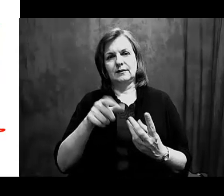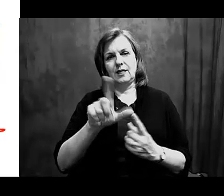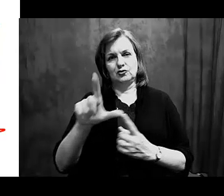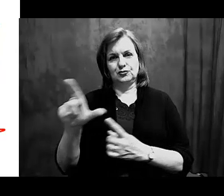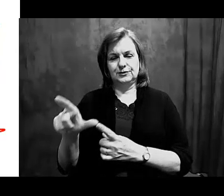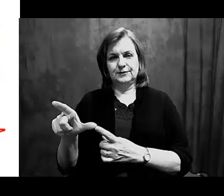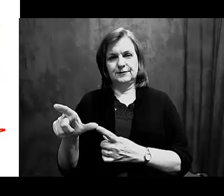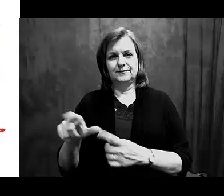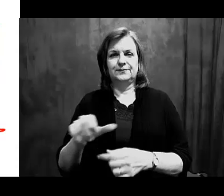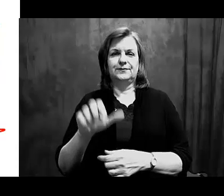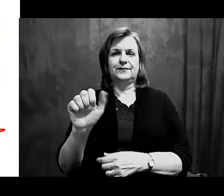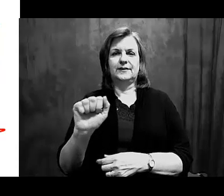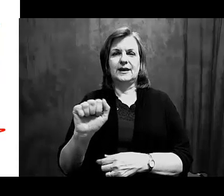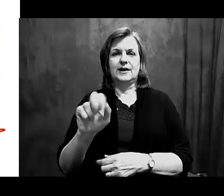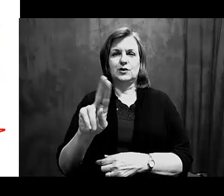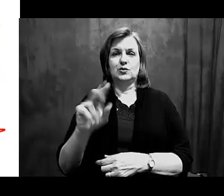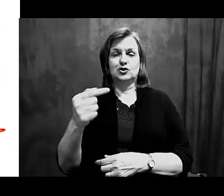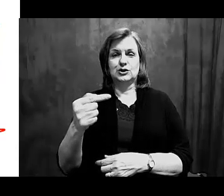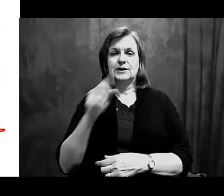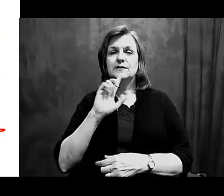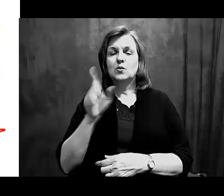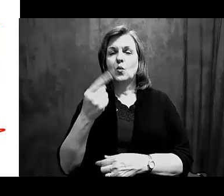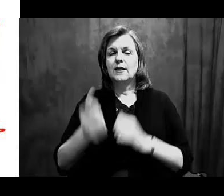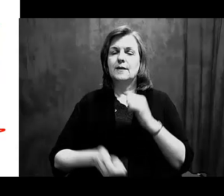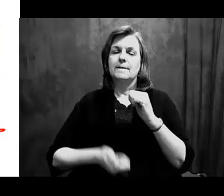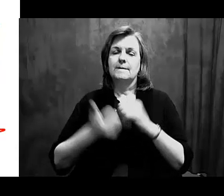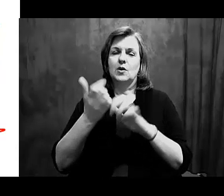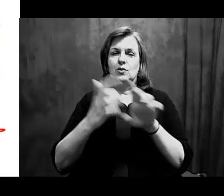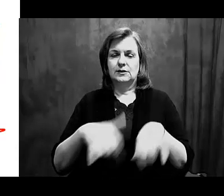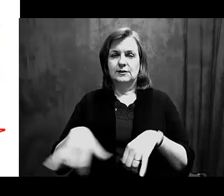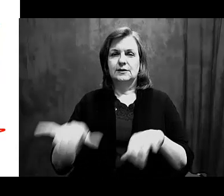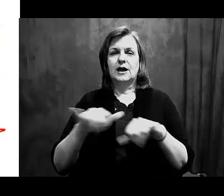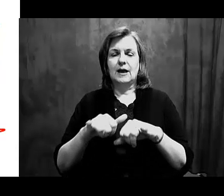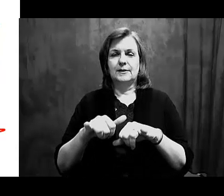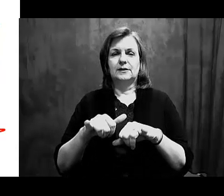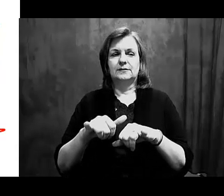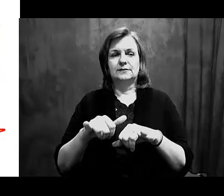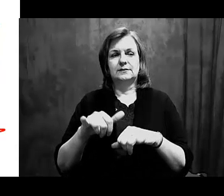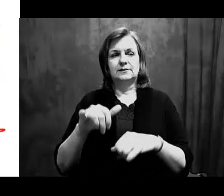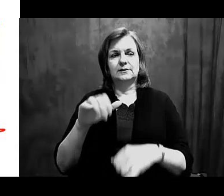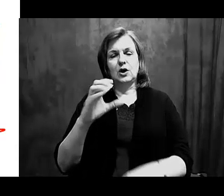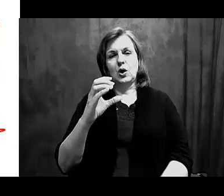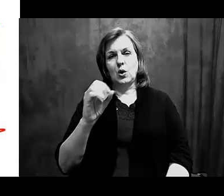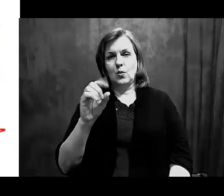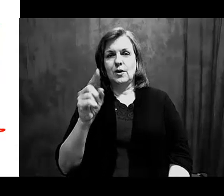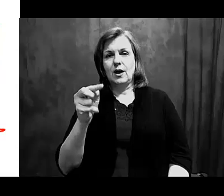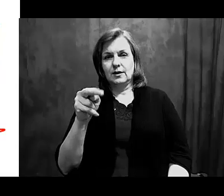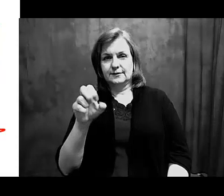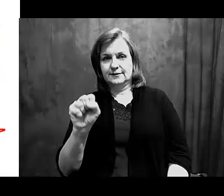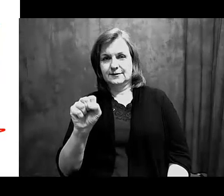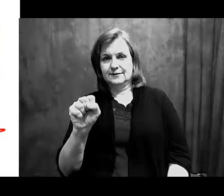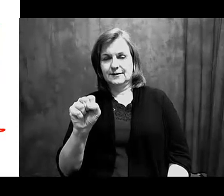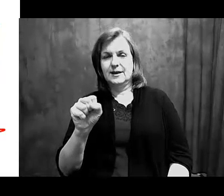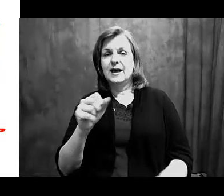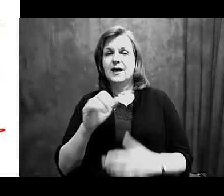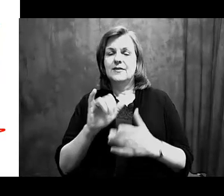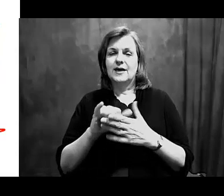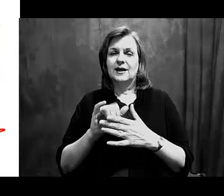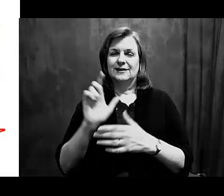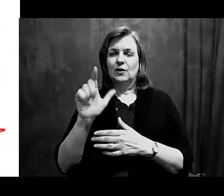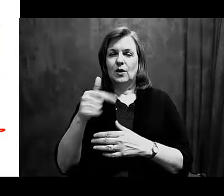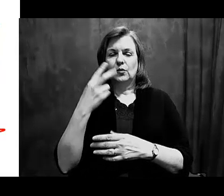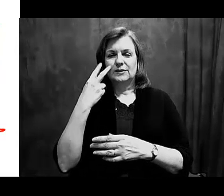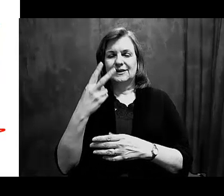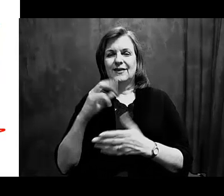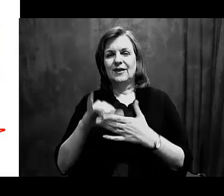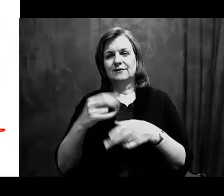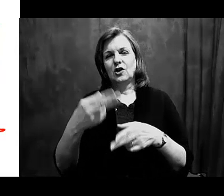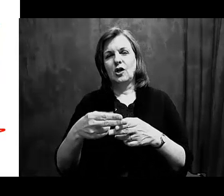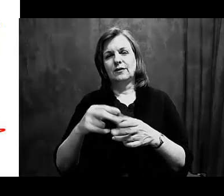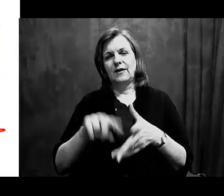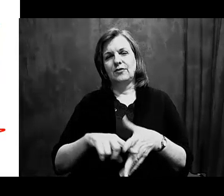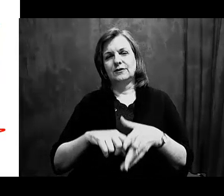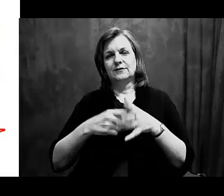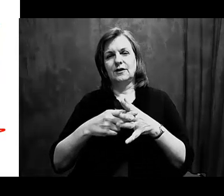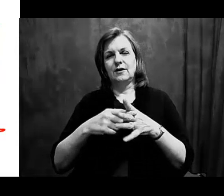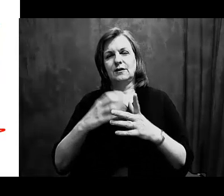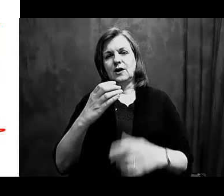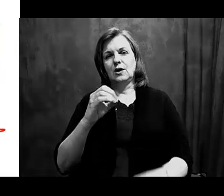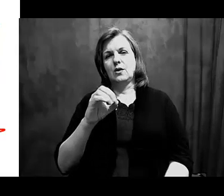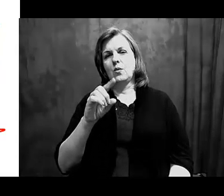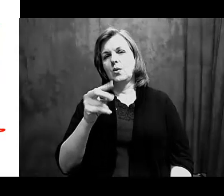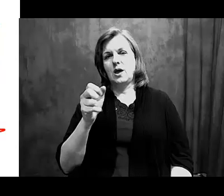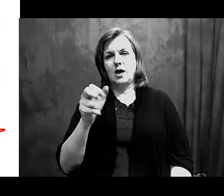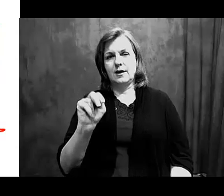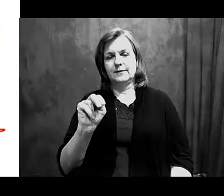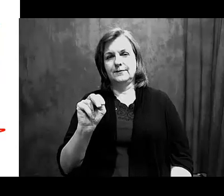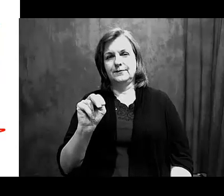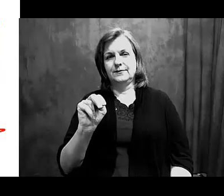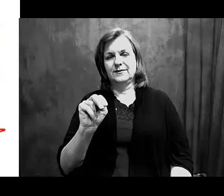AUG is one of the most common (CODONS) and we will see later on its something known as the start codon